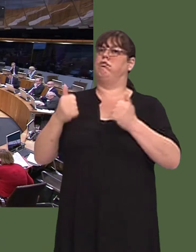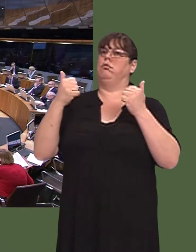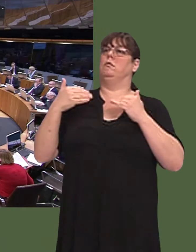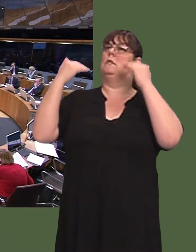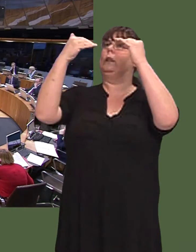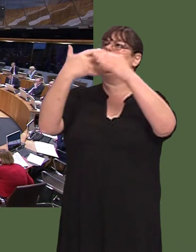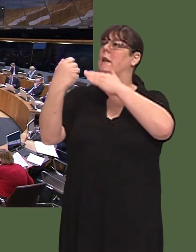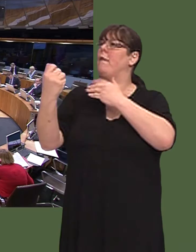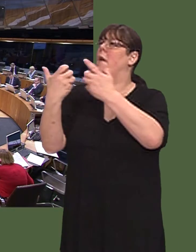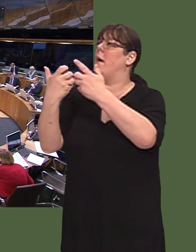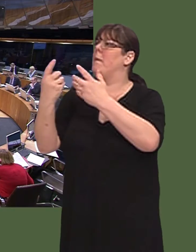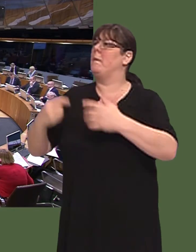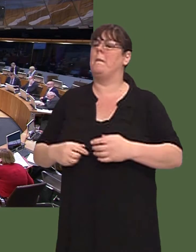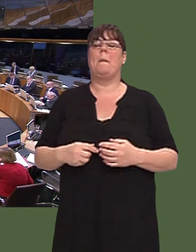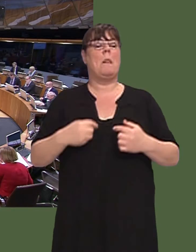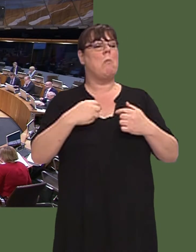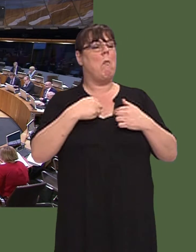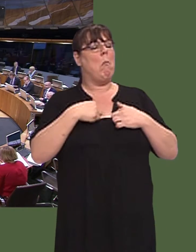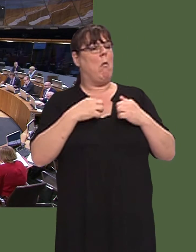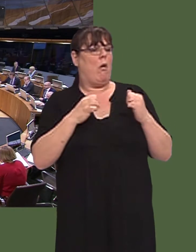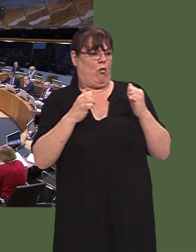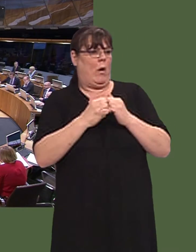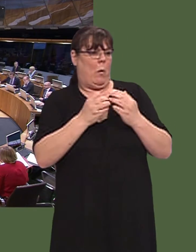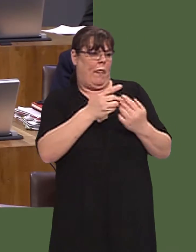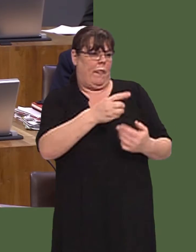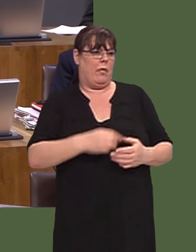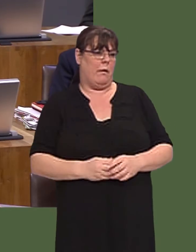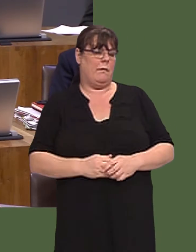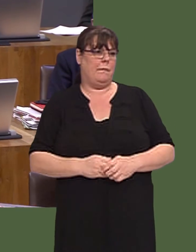Carwyn Jones: I agree totally with that.